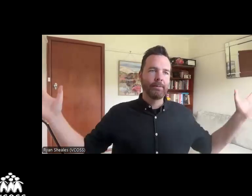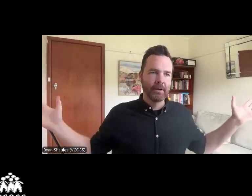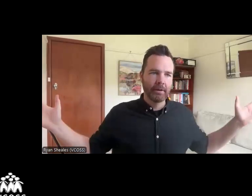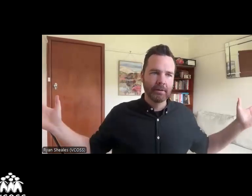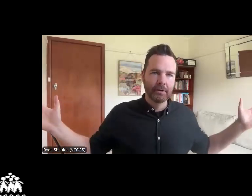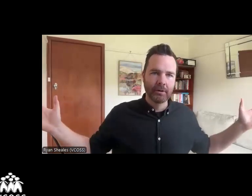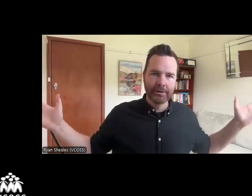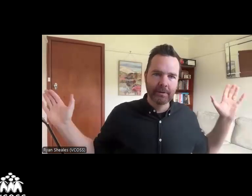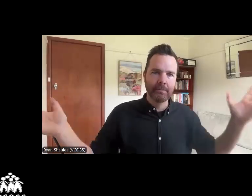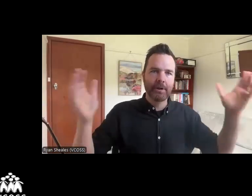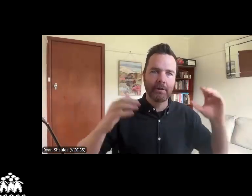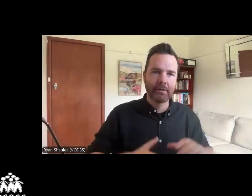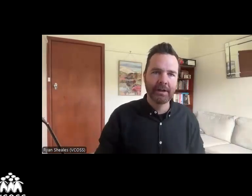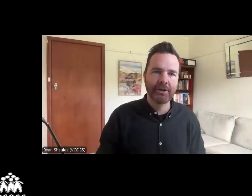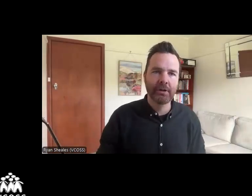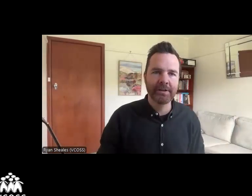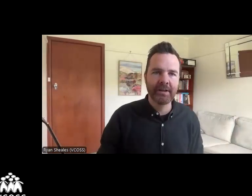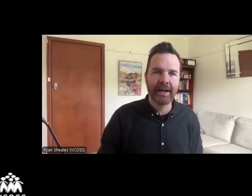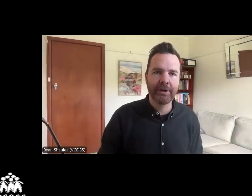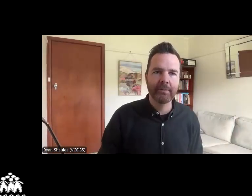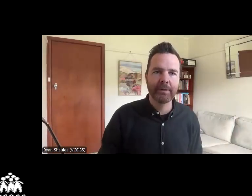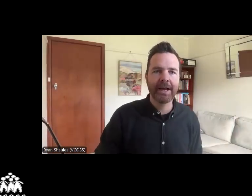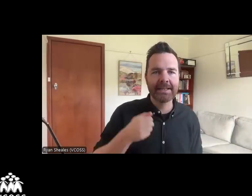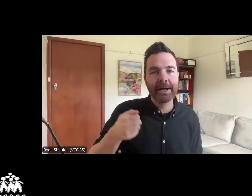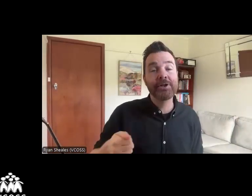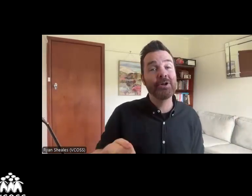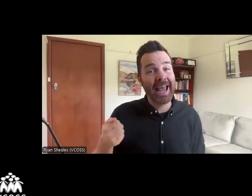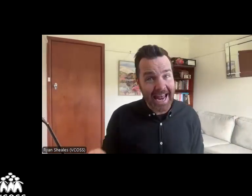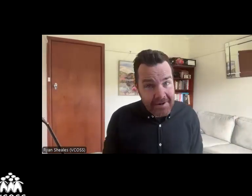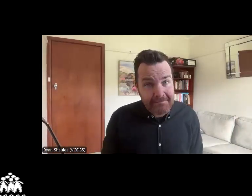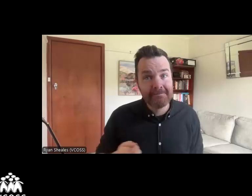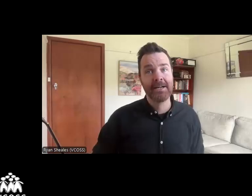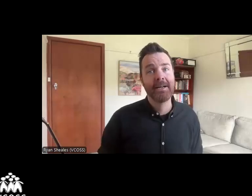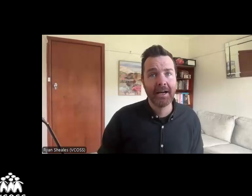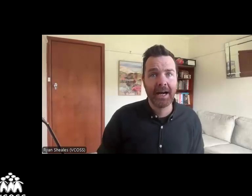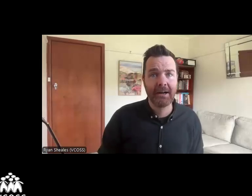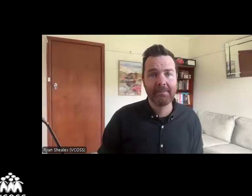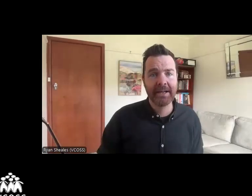up the the doors and you know let a journalist into everything. But as much as you can it's